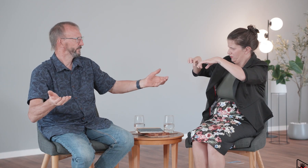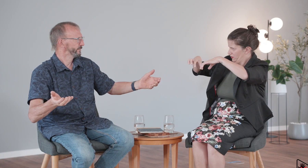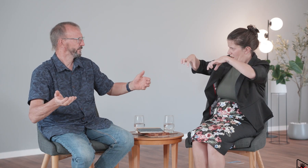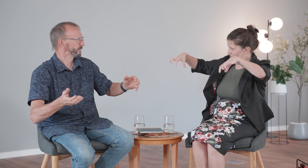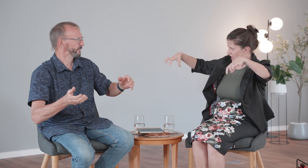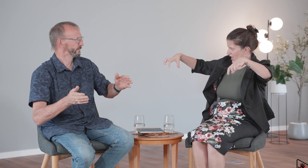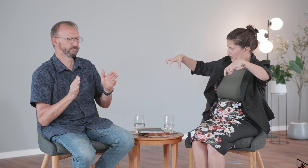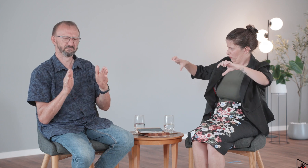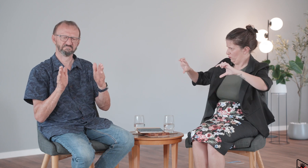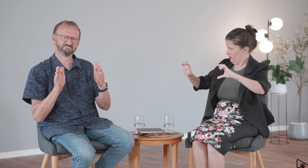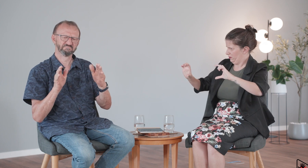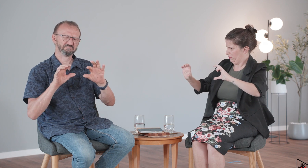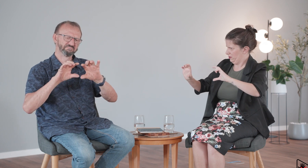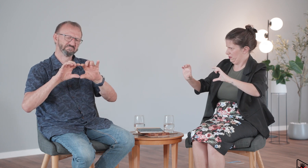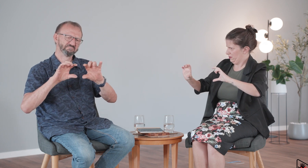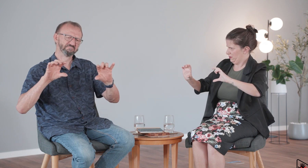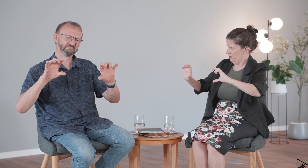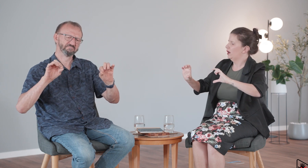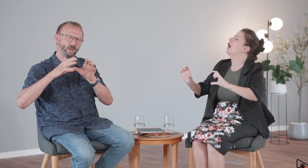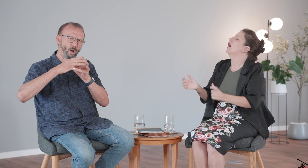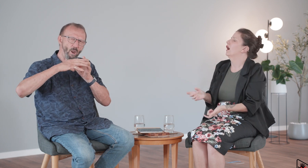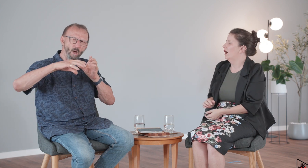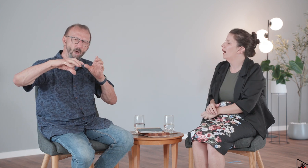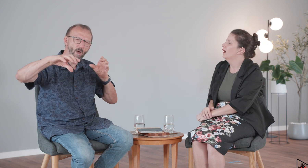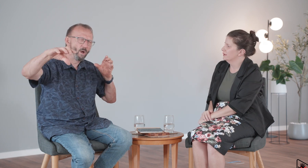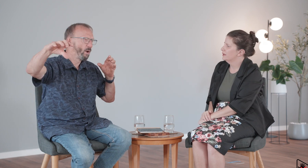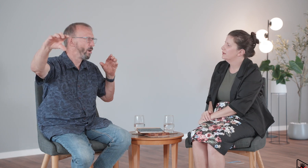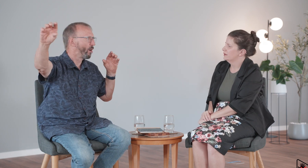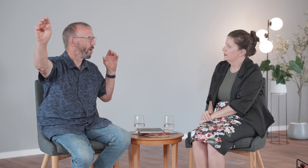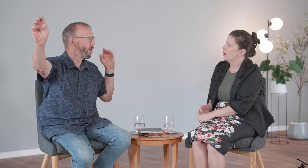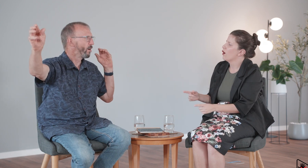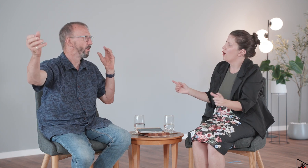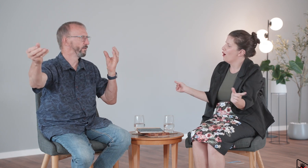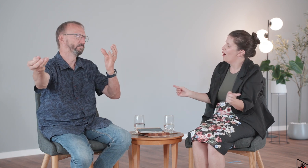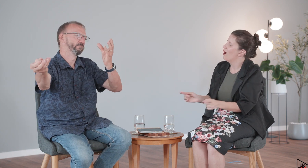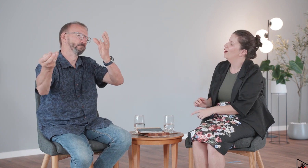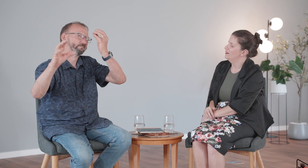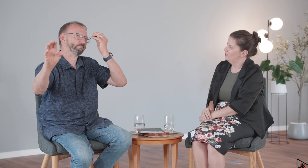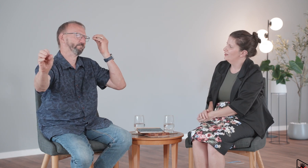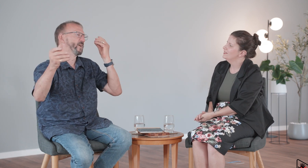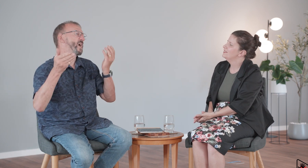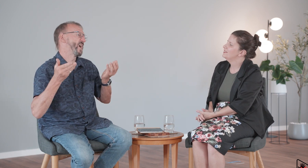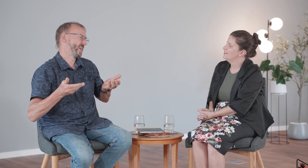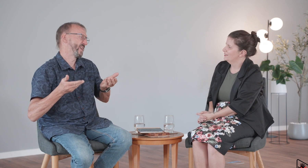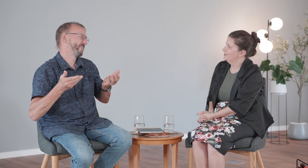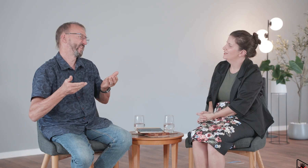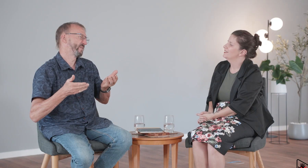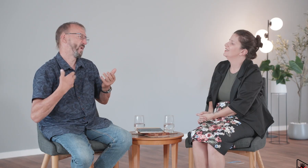what size are they? About this big on the end, but big long lengths. And so, I'll pull that